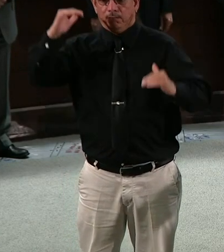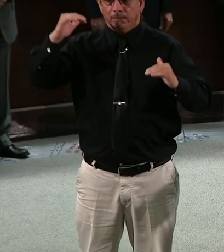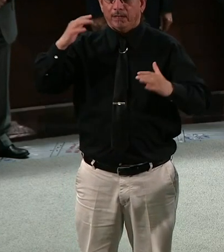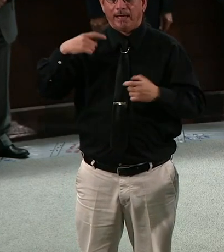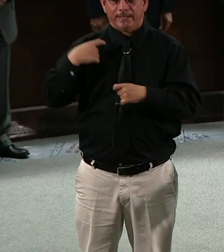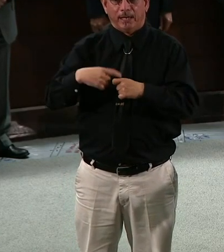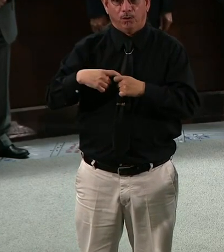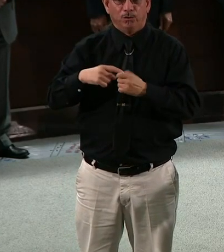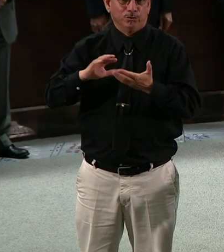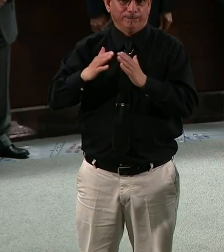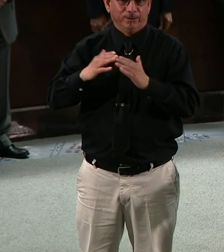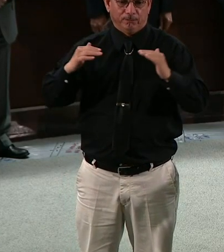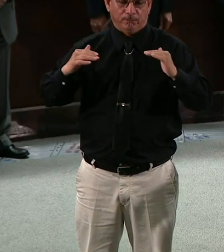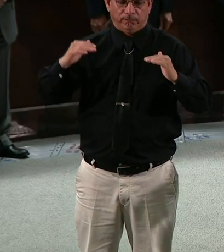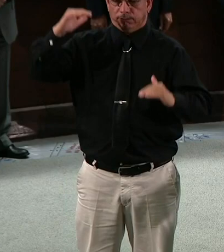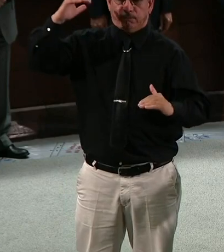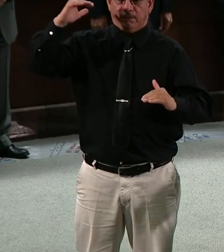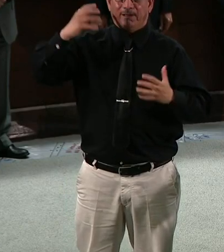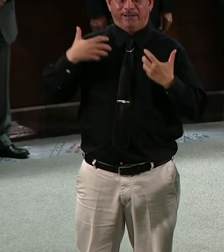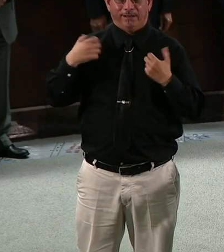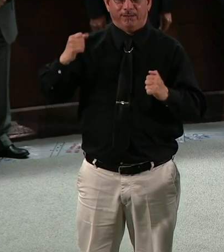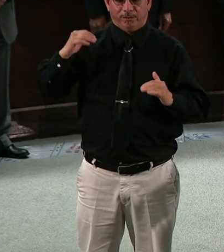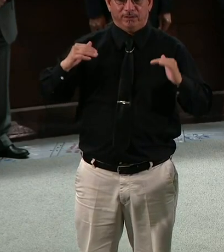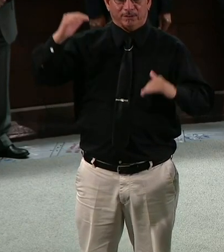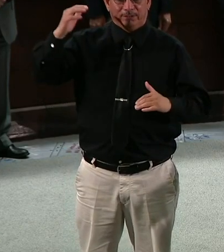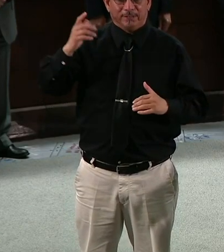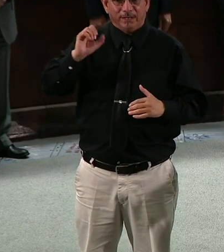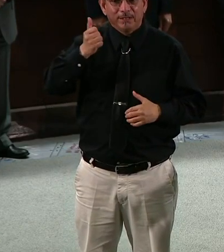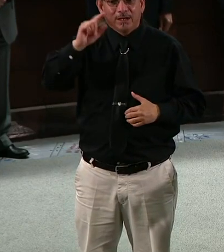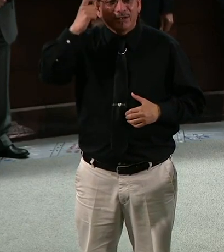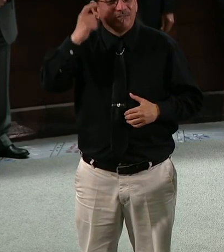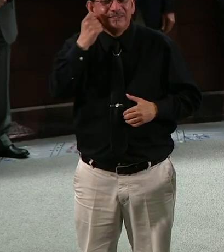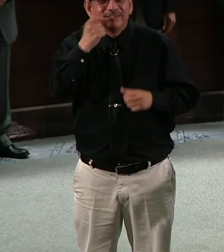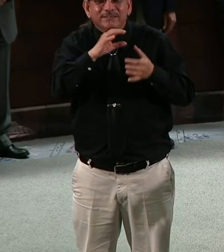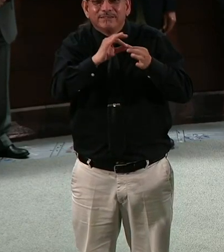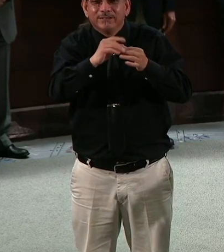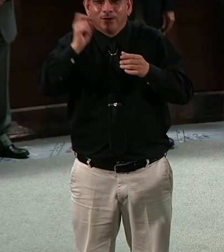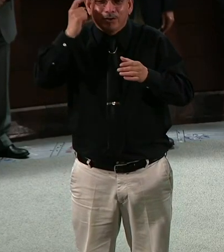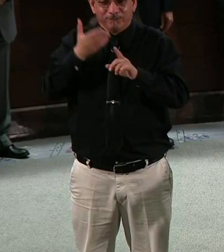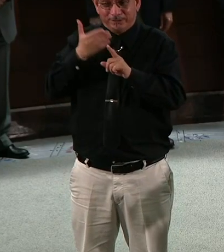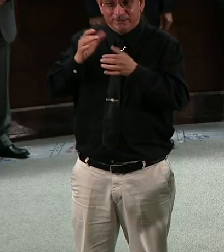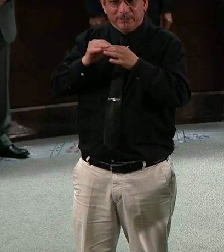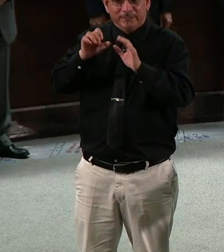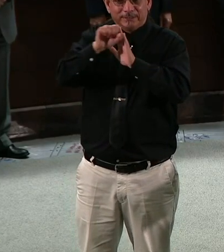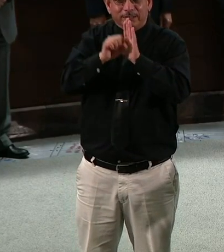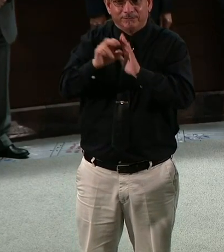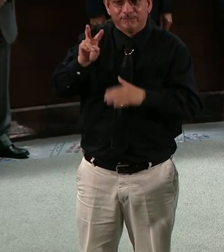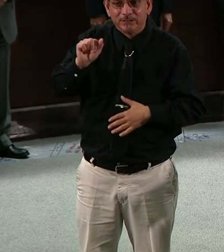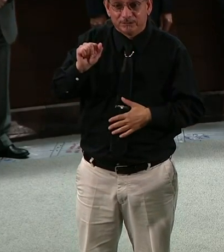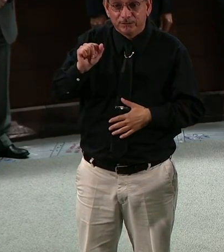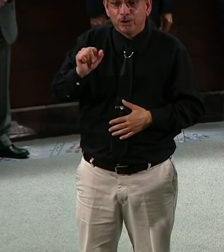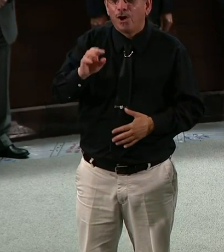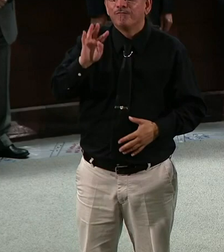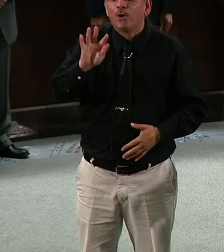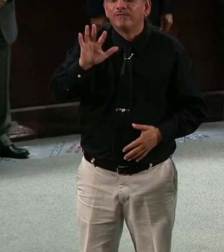THING THE STRUGGLE HERE AT PENN MEDICINE. COME ENTITLEMENT. A